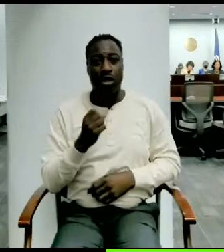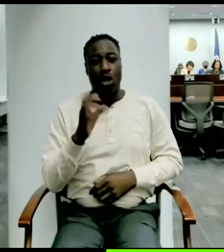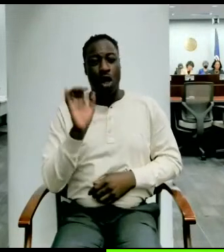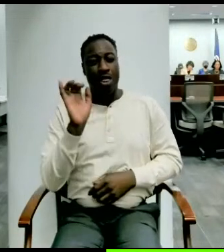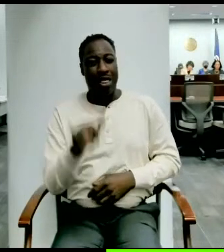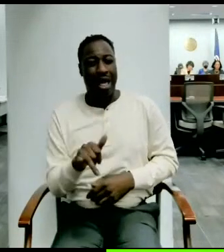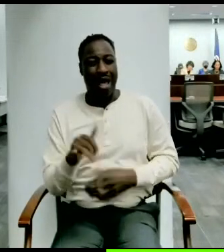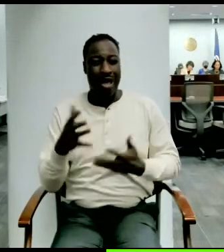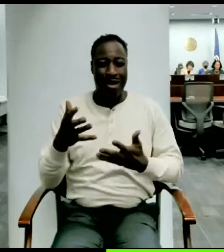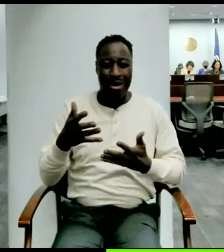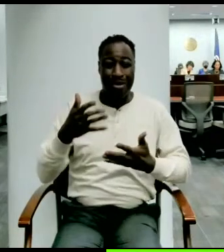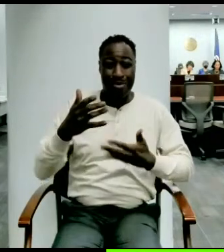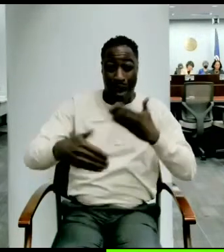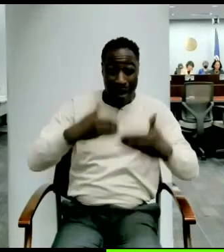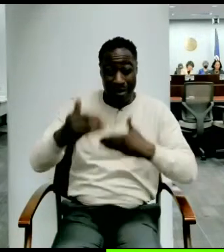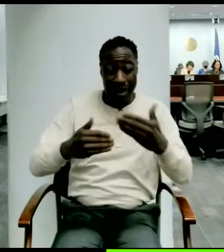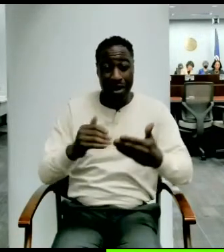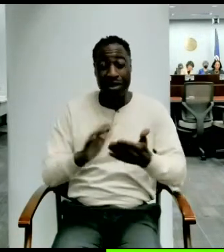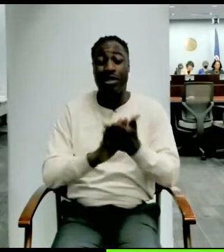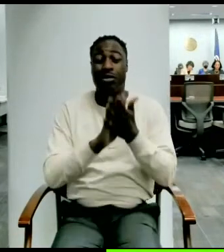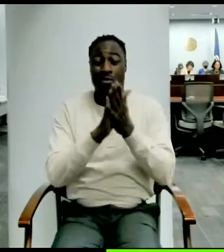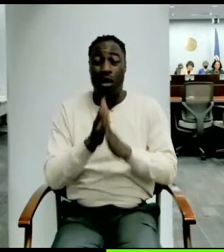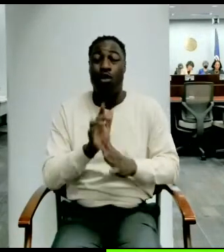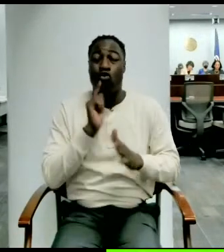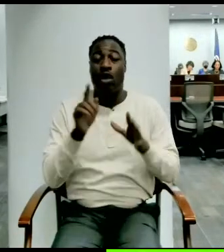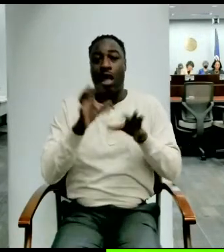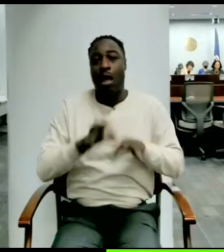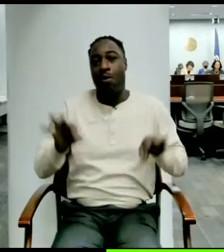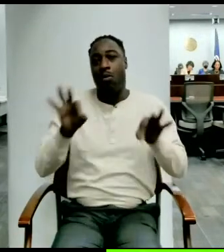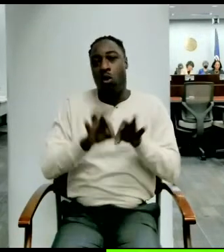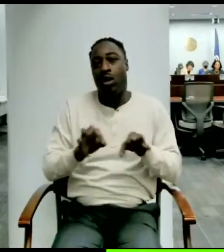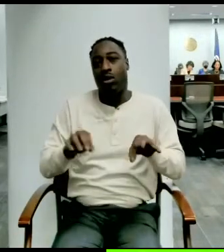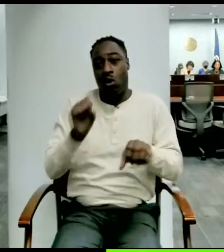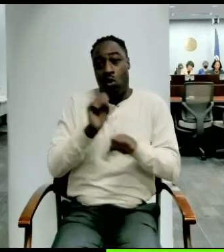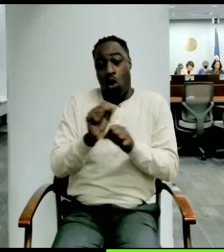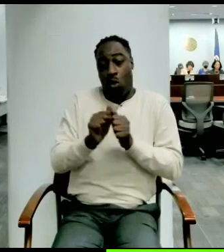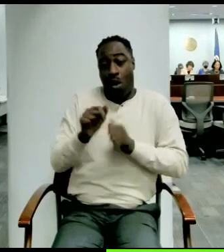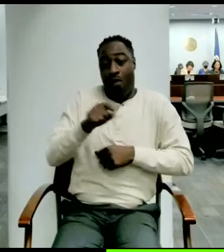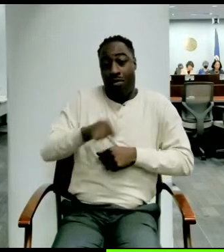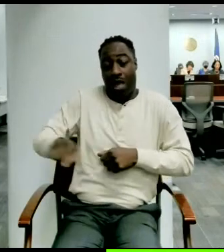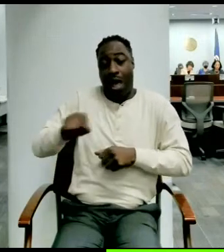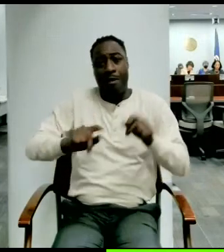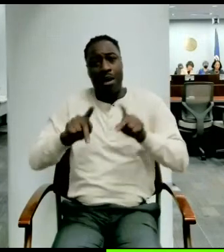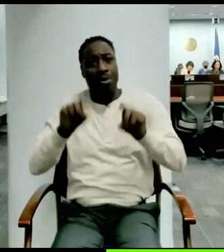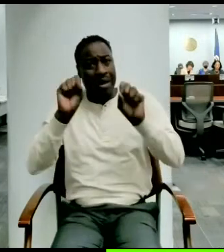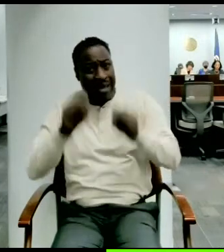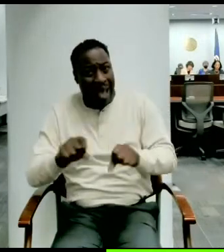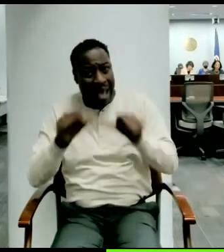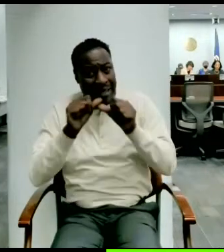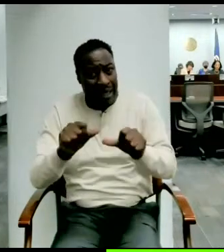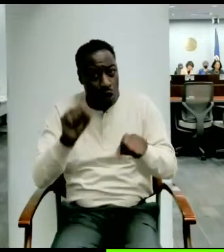and really needs to be emphasized here because the people often can keep doing the job but they,